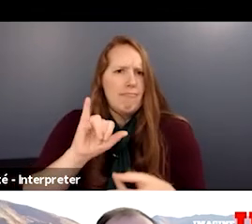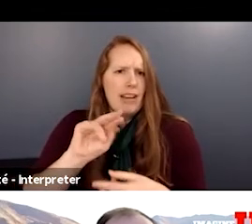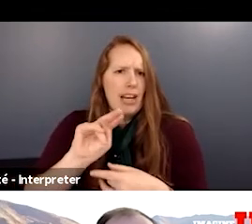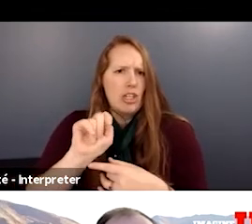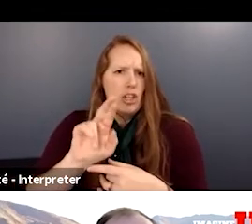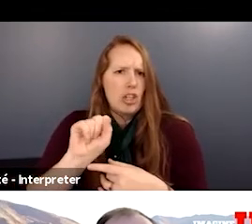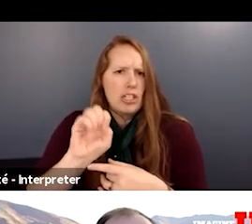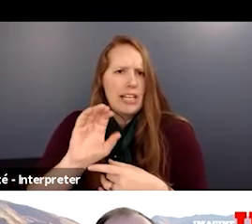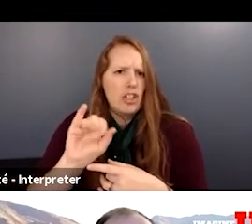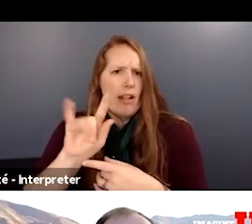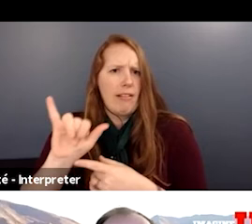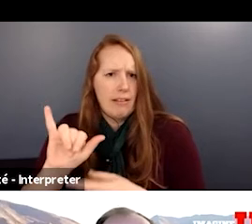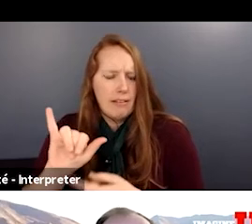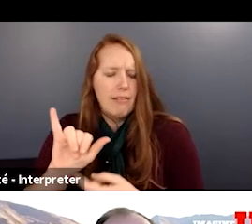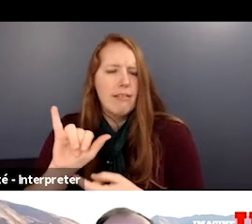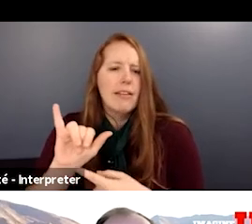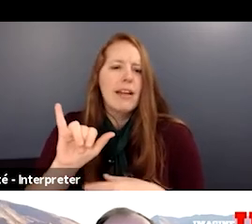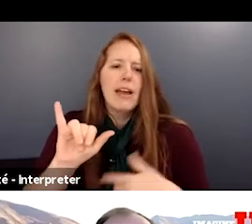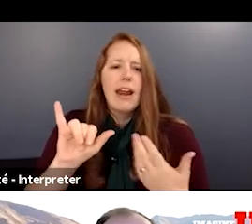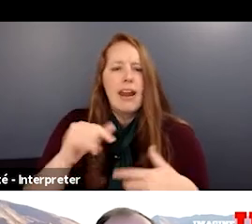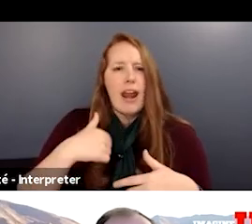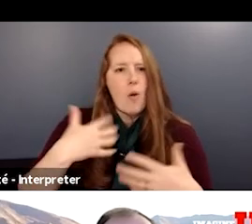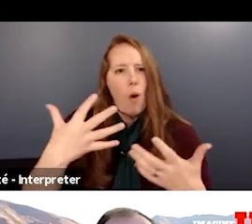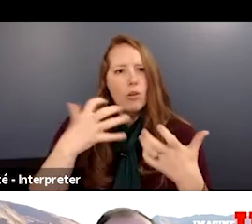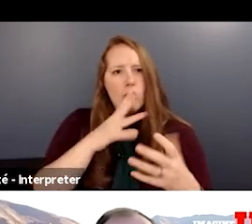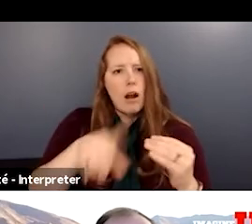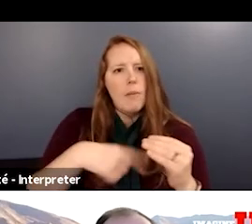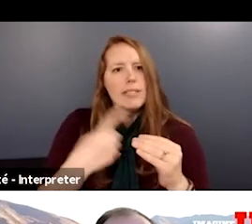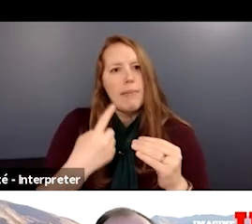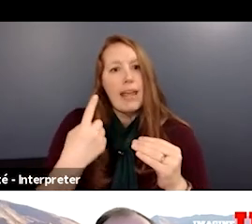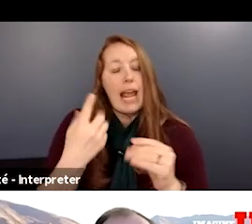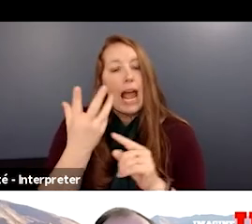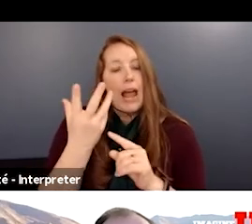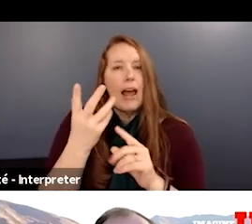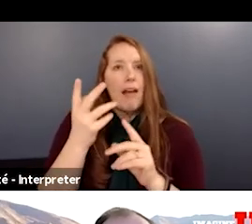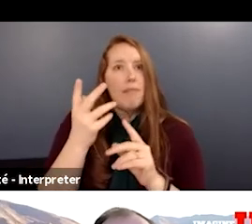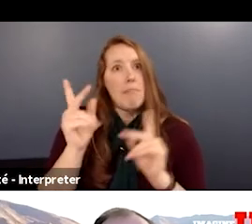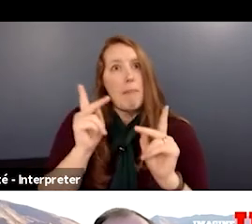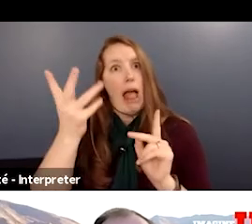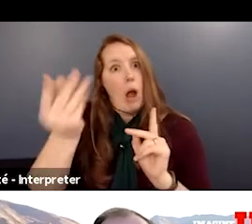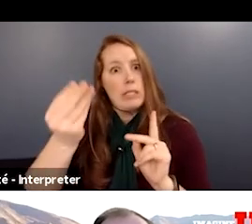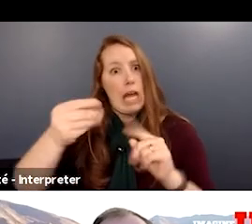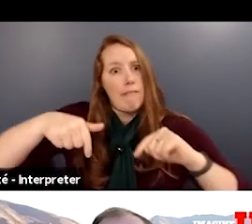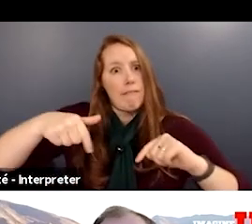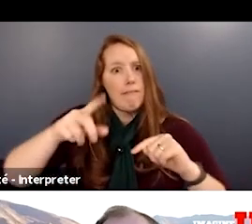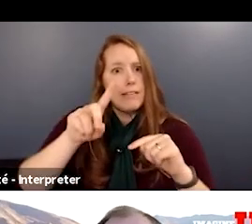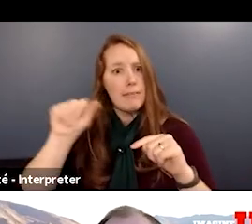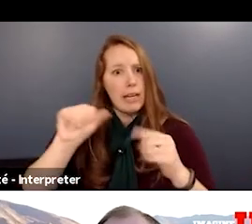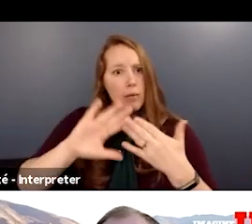maybe some outside of the disability community don't necessarily know. Thinking back to the video,